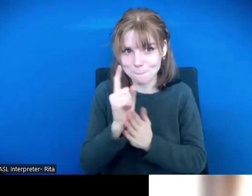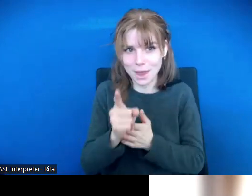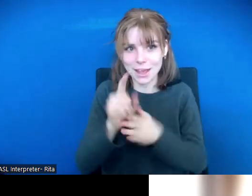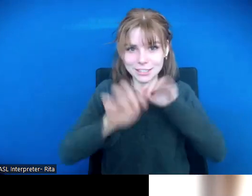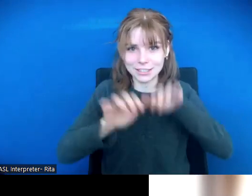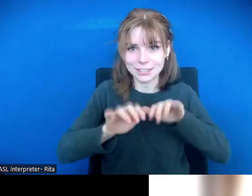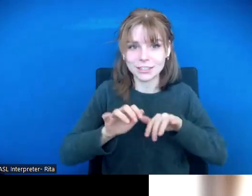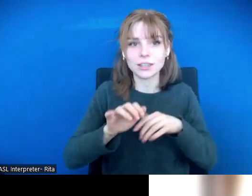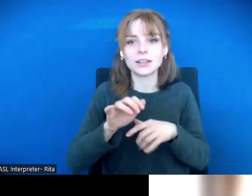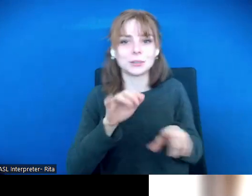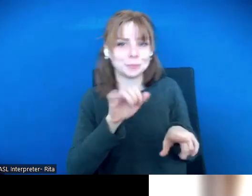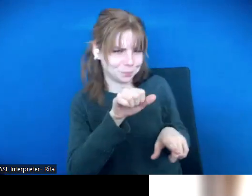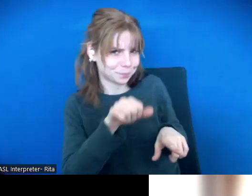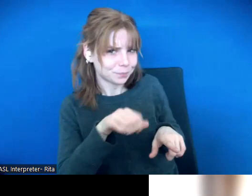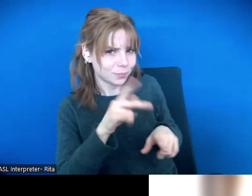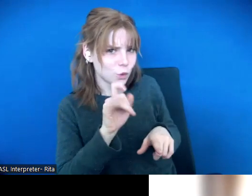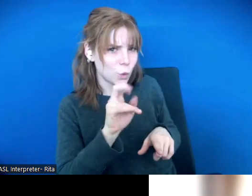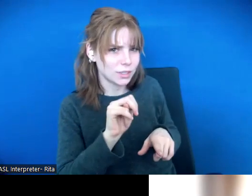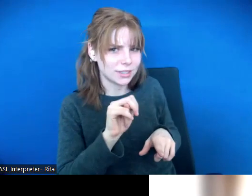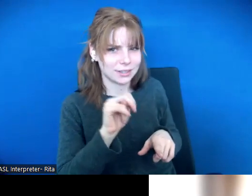Someone else asked if -- on the Disability Hub and Facebook page. If you have not gone on there, be sure to go on our Facebook page and like it and follow. We have great information. We are excited to partner today with Amy. If there's any other questions, certainly put it in the chat in the next minute or so.